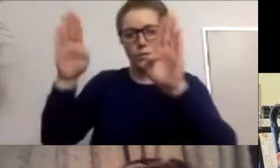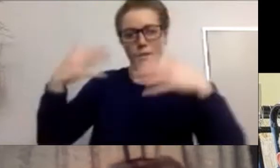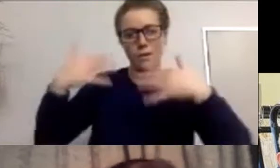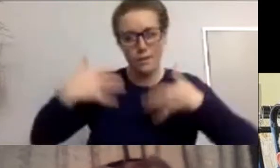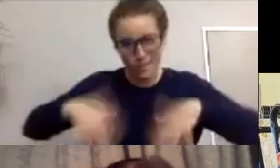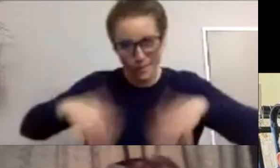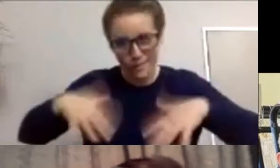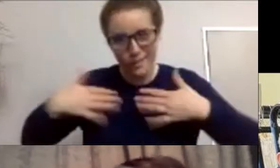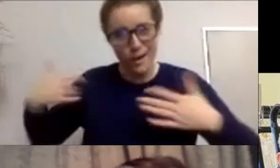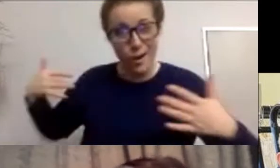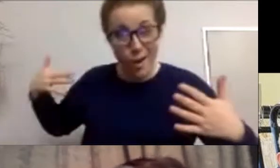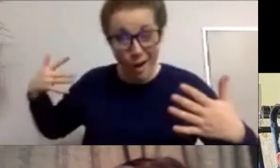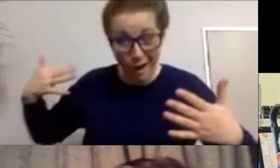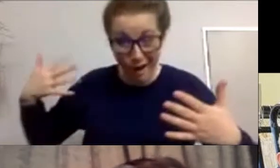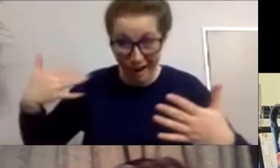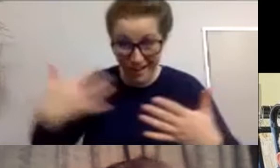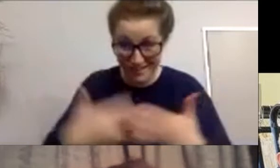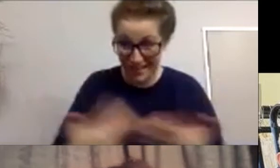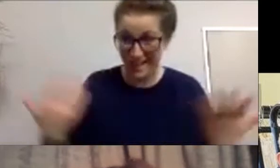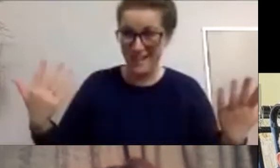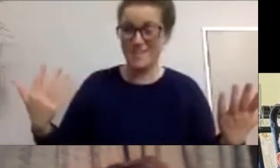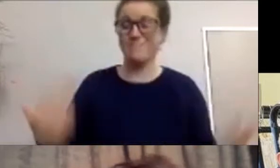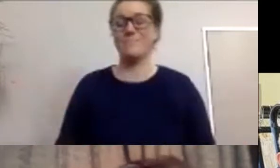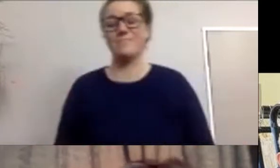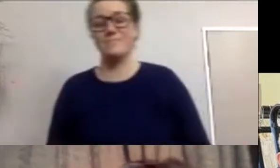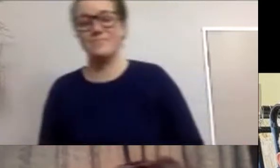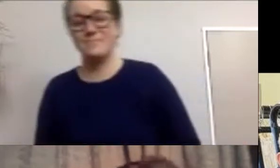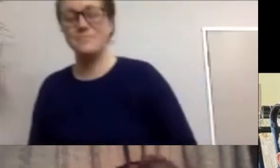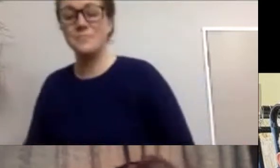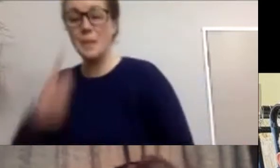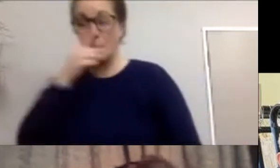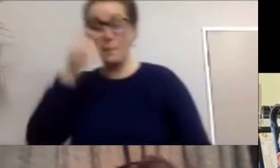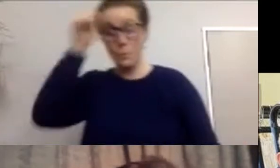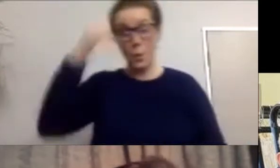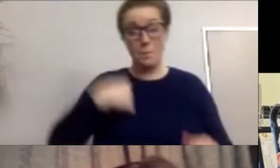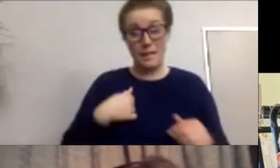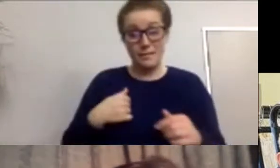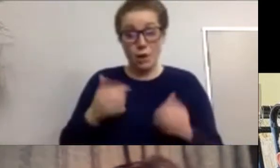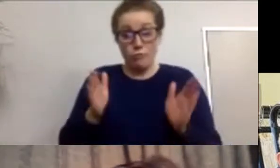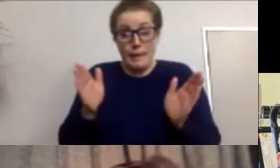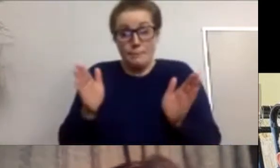is a long time. Now people that know me - I'm quite small, I'm a bit like a